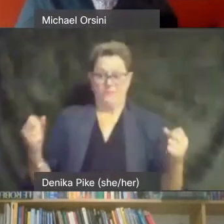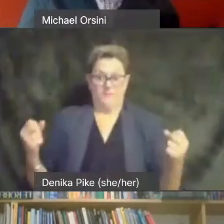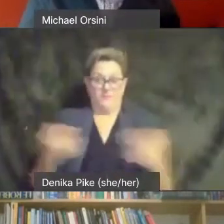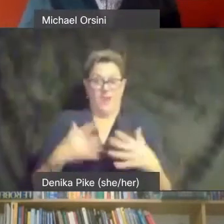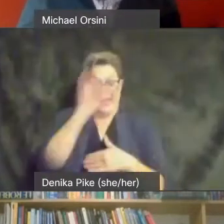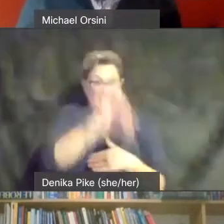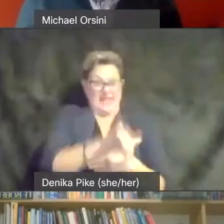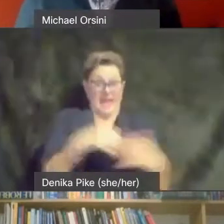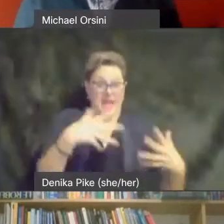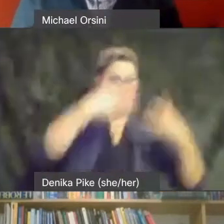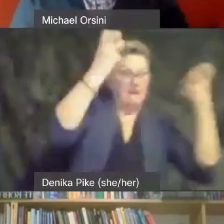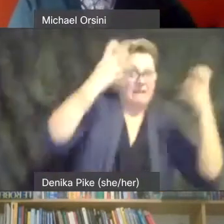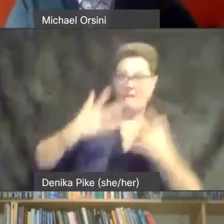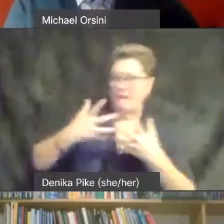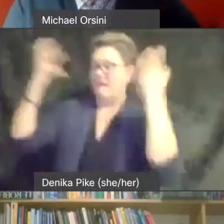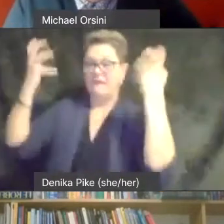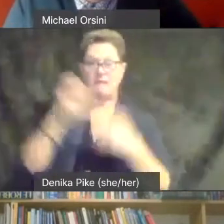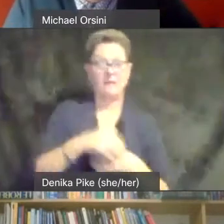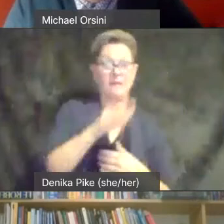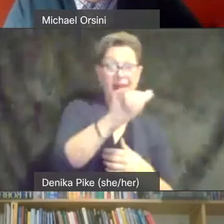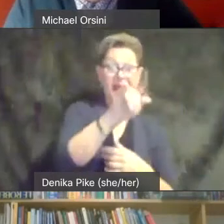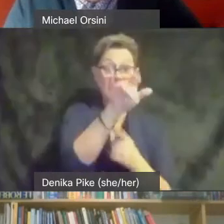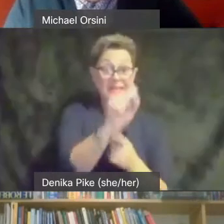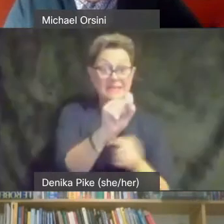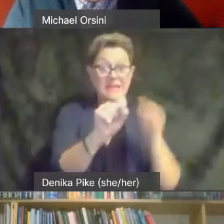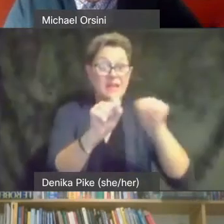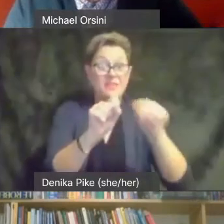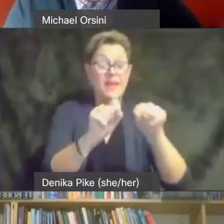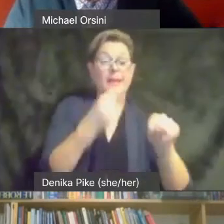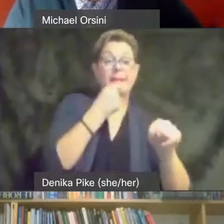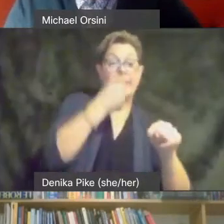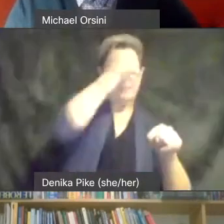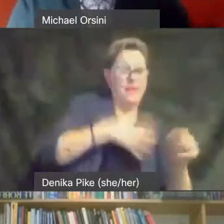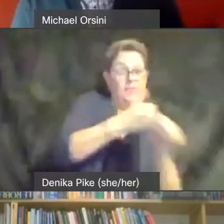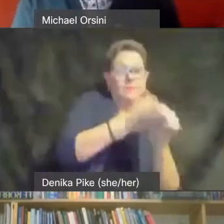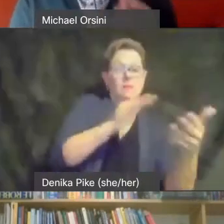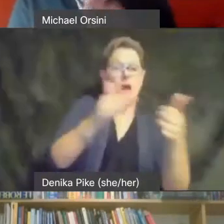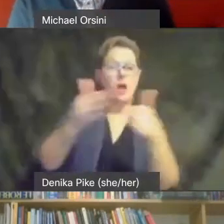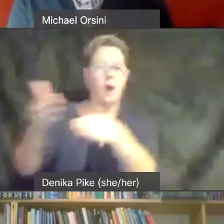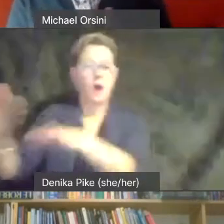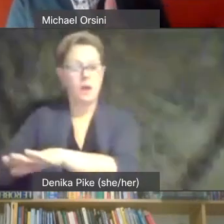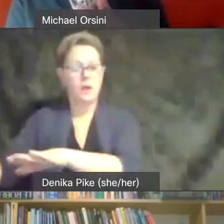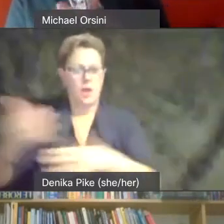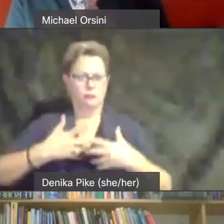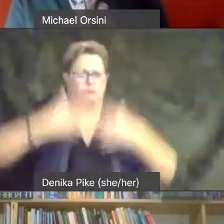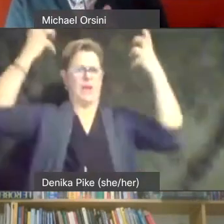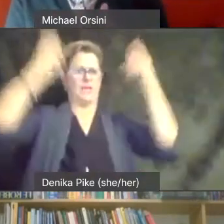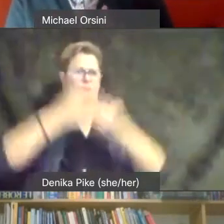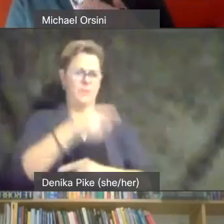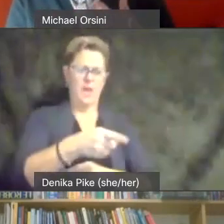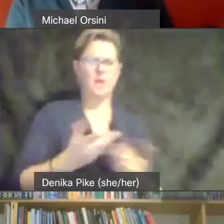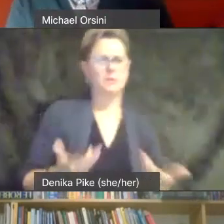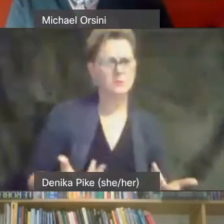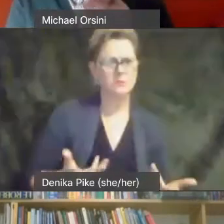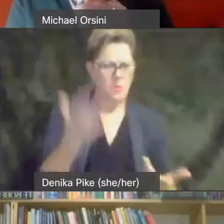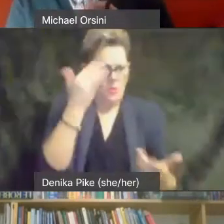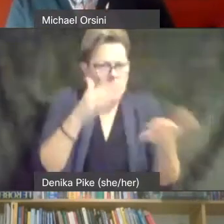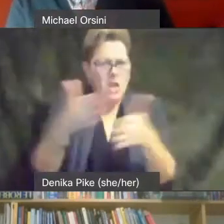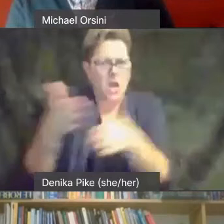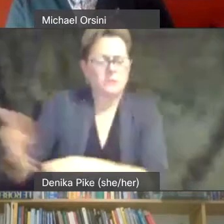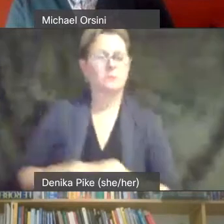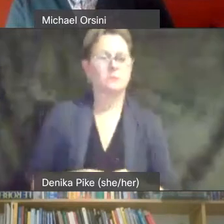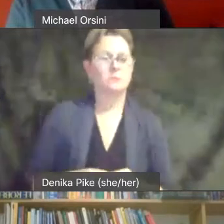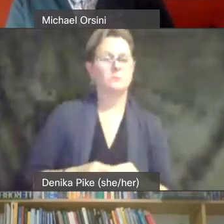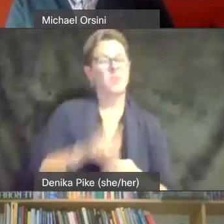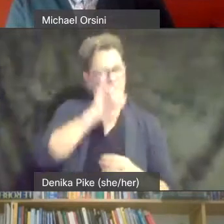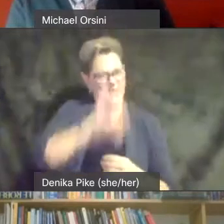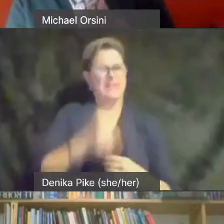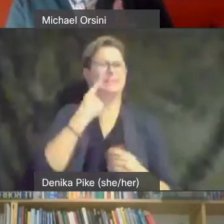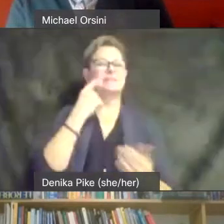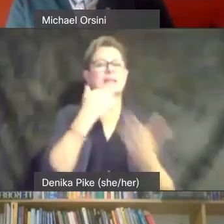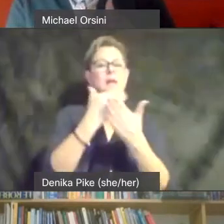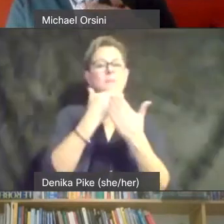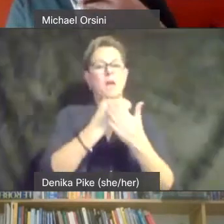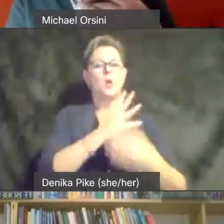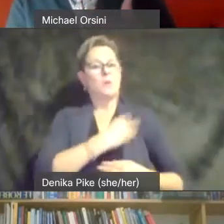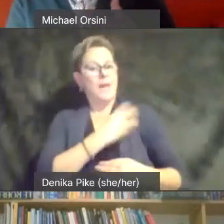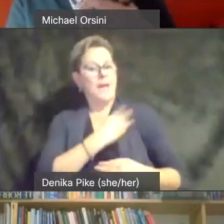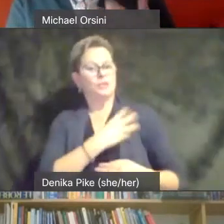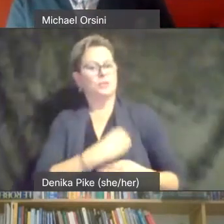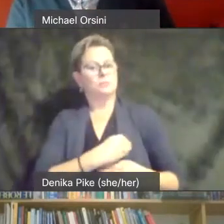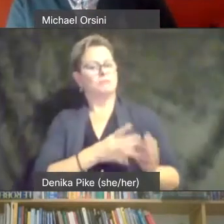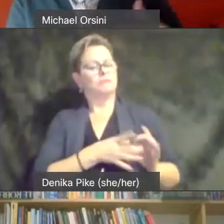The movement was born out of the anger of, of gay men who were dying and record numbers. Right? So, at the same time, as I was saying earlier, compassion as an emotion is, is something we want to sort of privilege think about kindness.